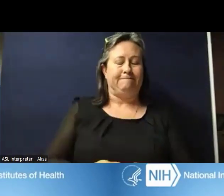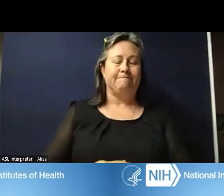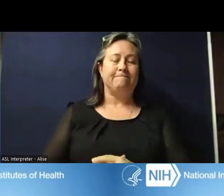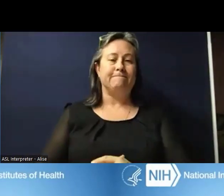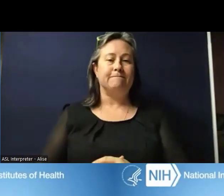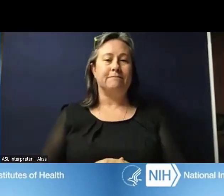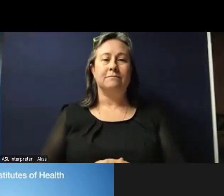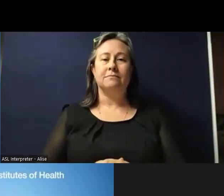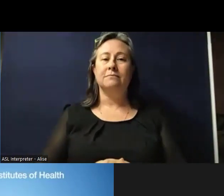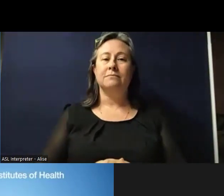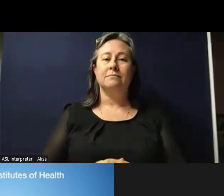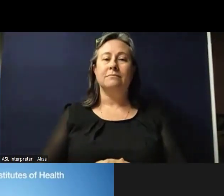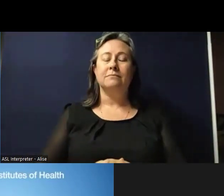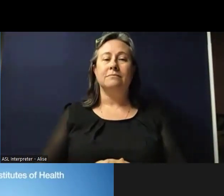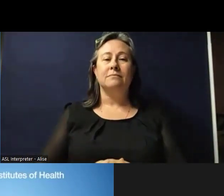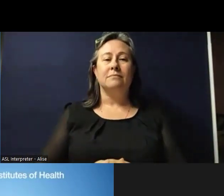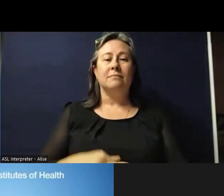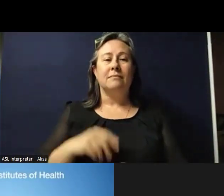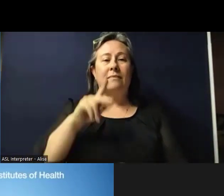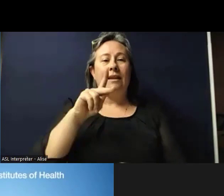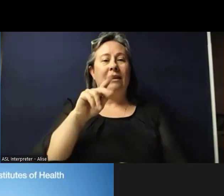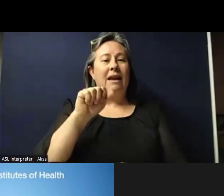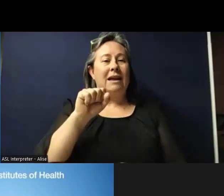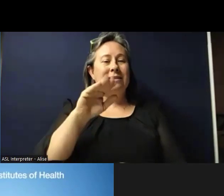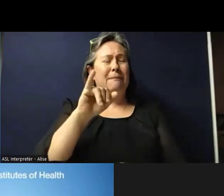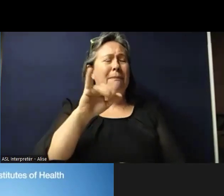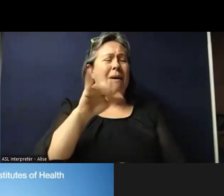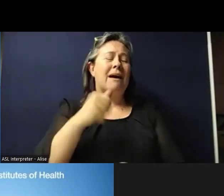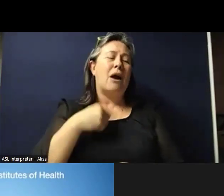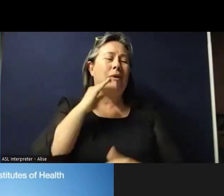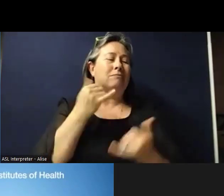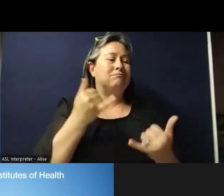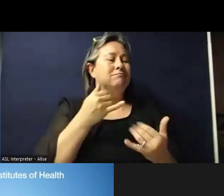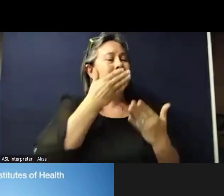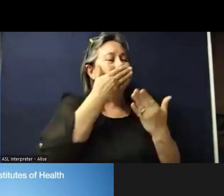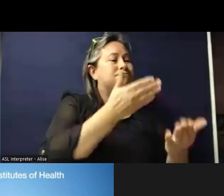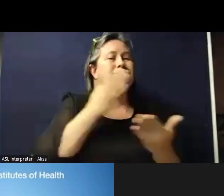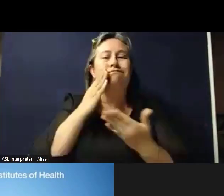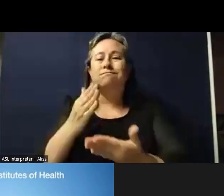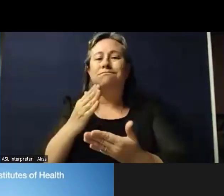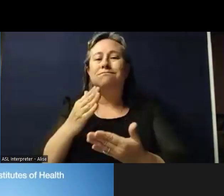Kasima Garst: Great, and I'm going to just go ahead and thank Alan and Emily and Michelle, again,